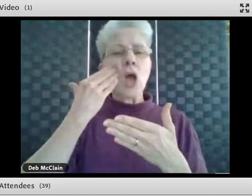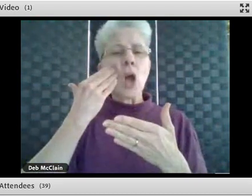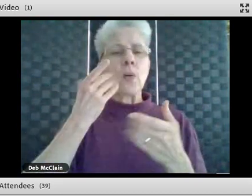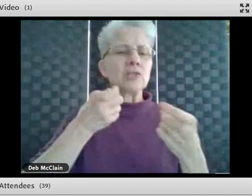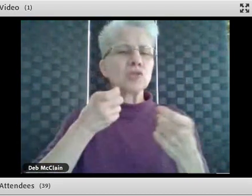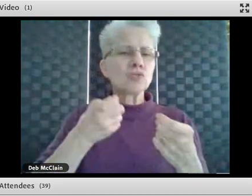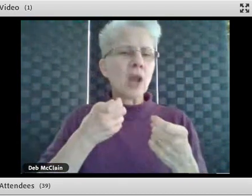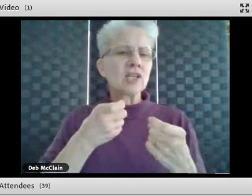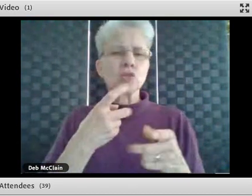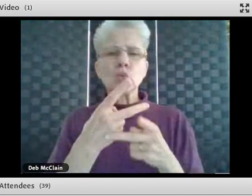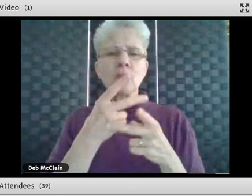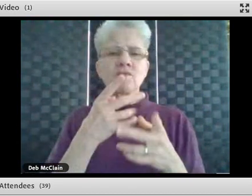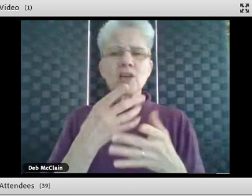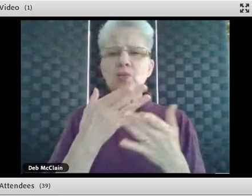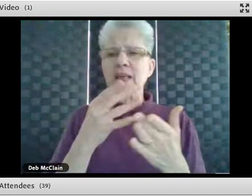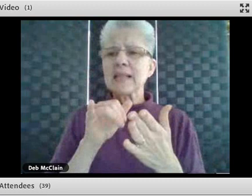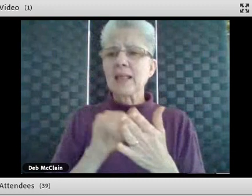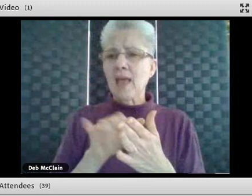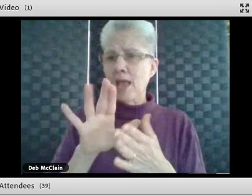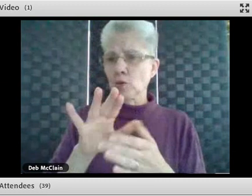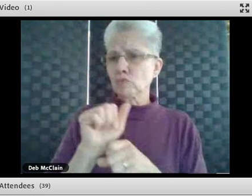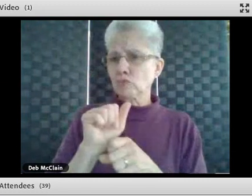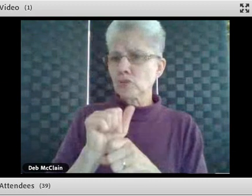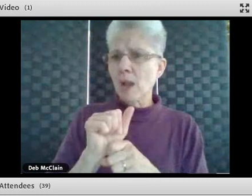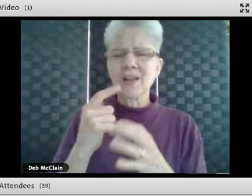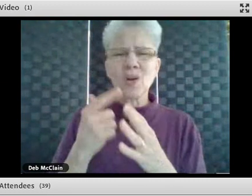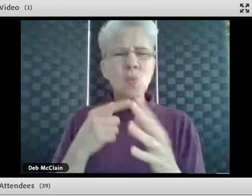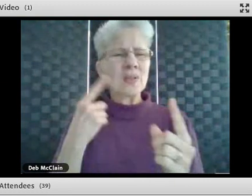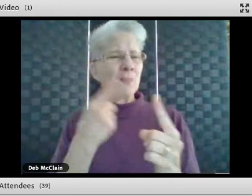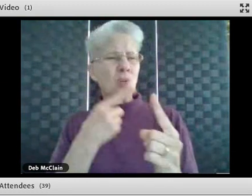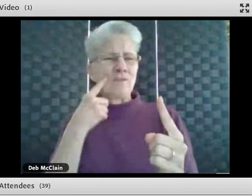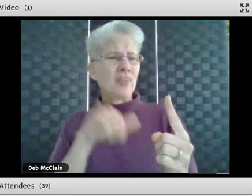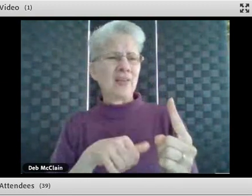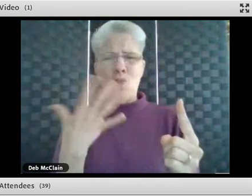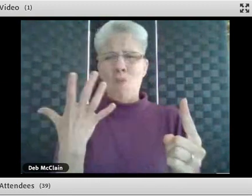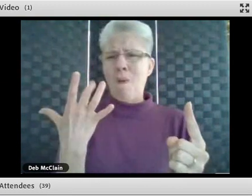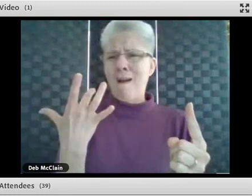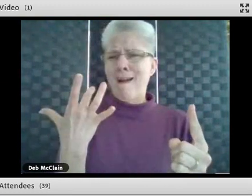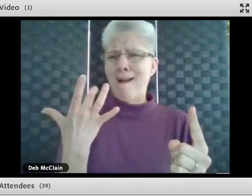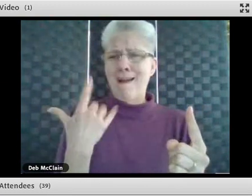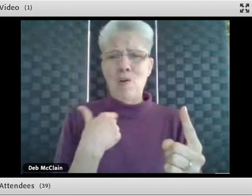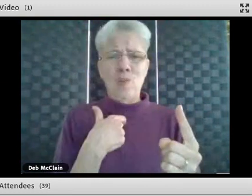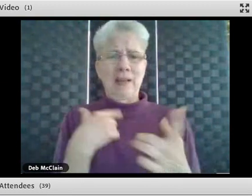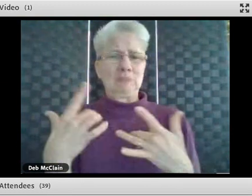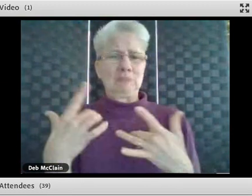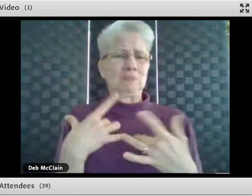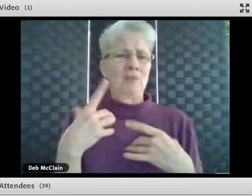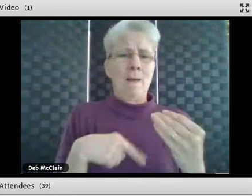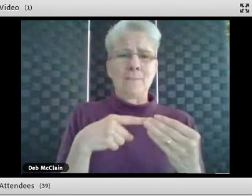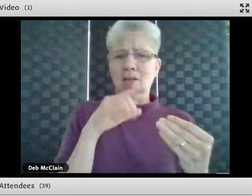your supervisors, and so forth about what's the point of this. You know, why do we even need to bother